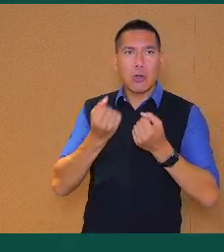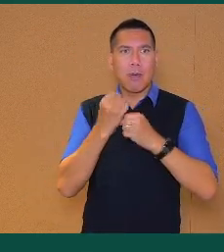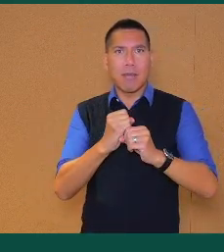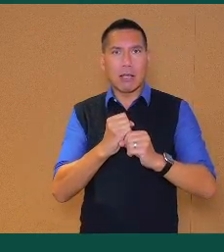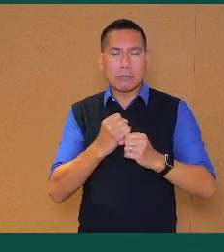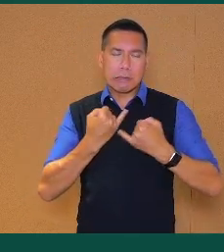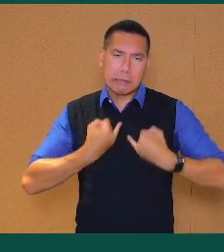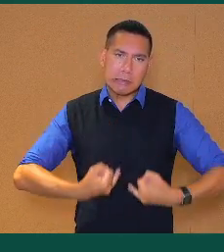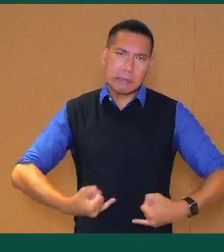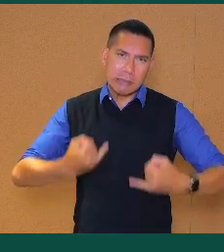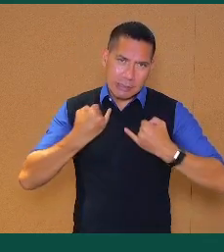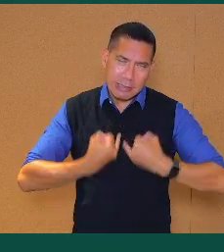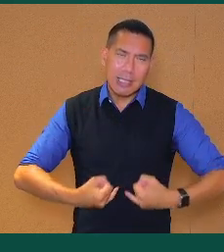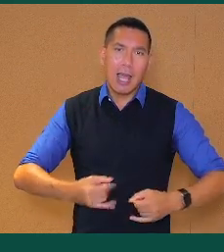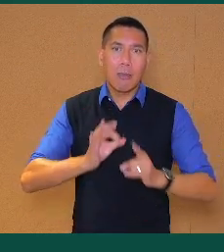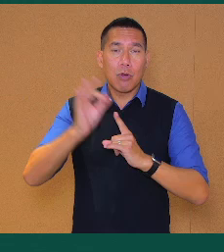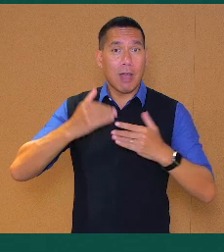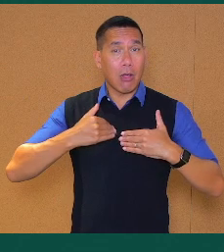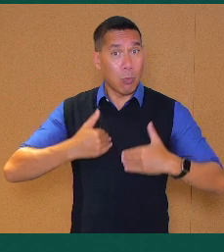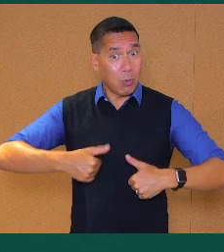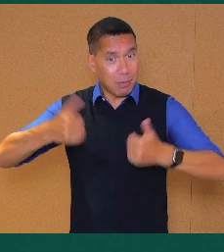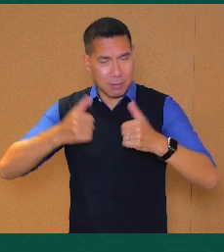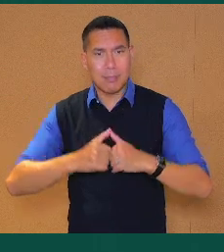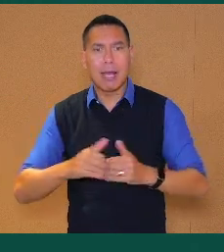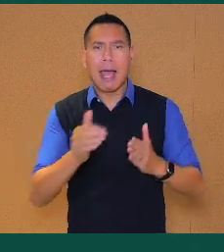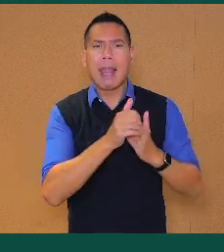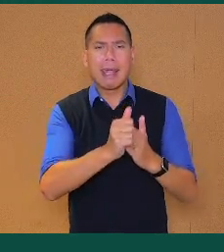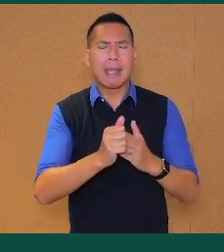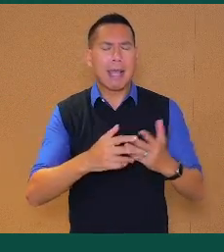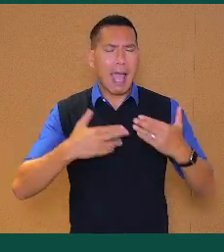prevent chronic disease and improve health and well-being. The Leading Health Promotion Research Award really hits home